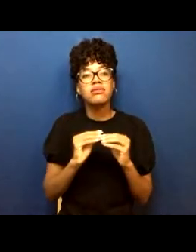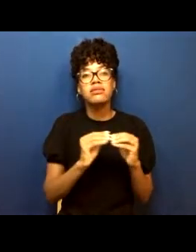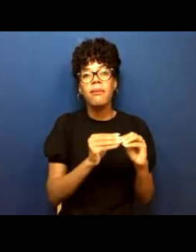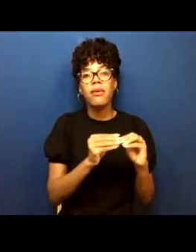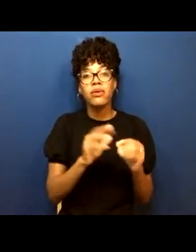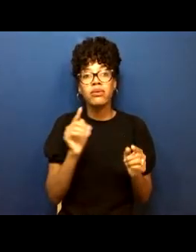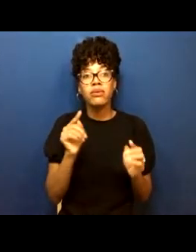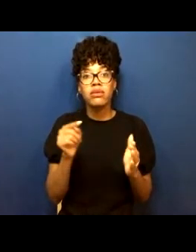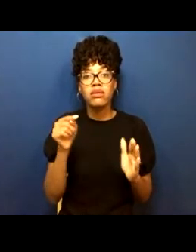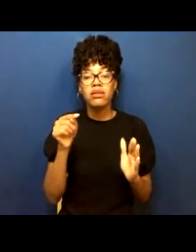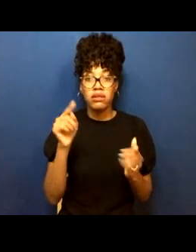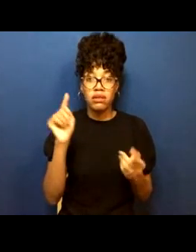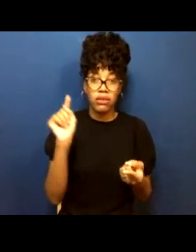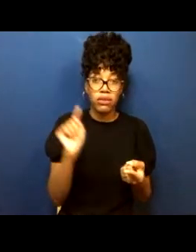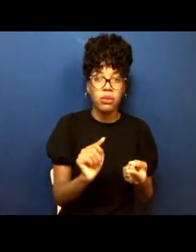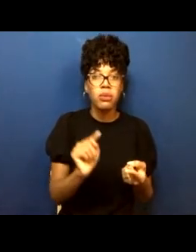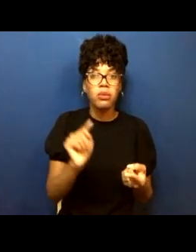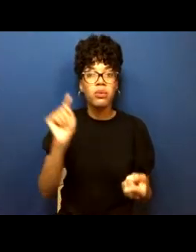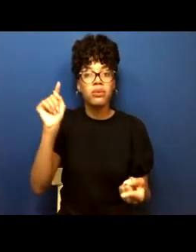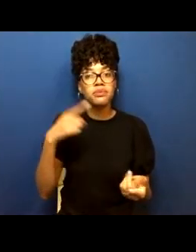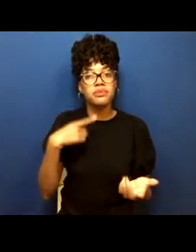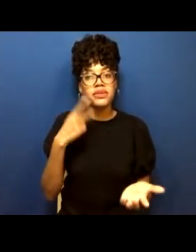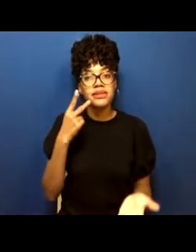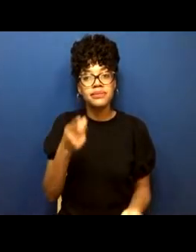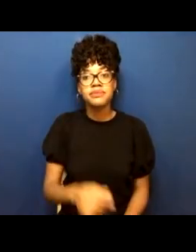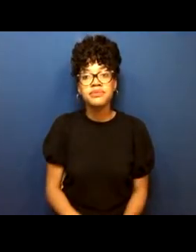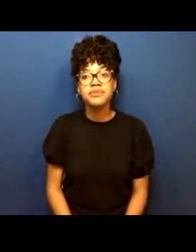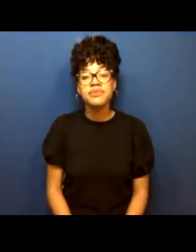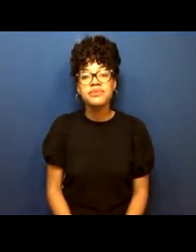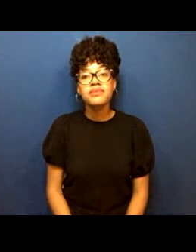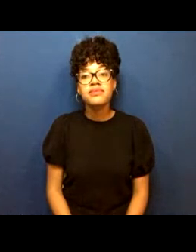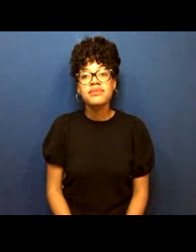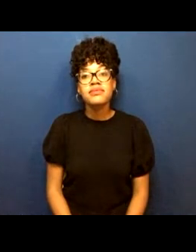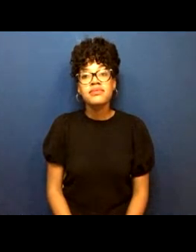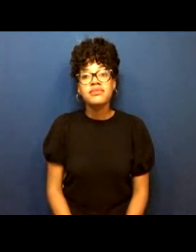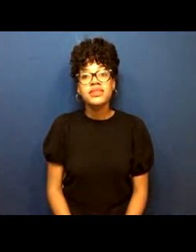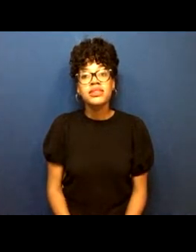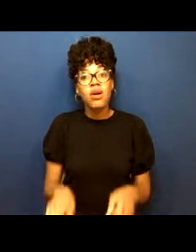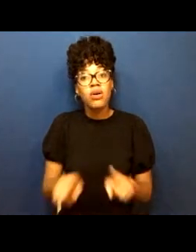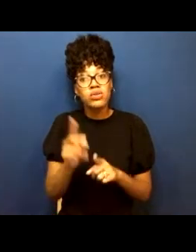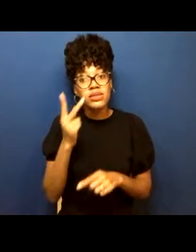Grace if you could just click that animation. The other thing that we're able to see in these images is marked animals.